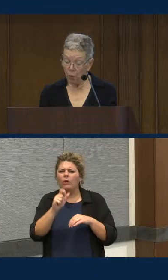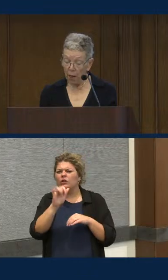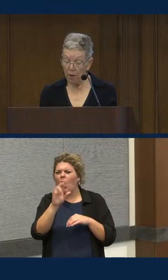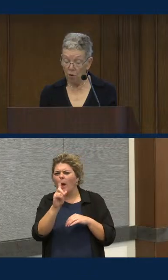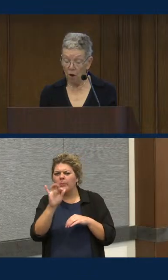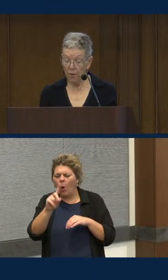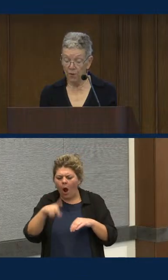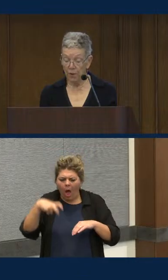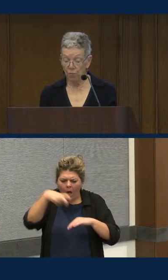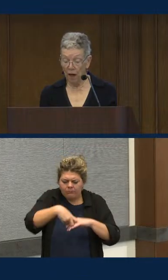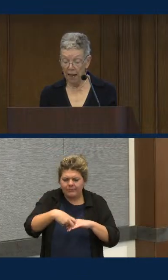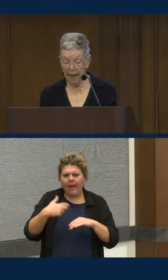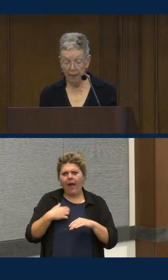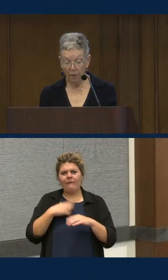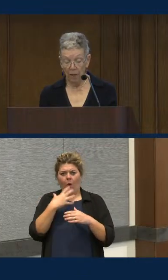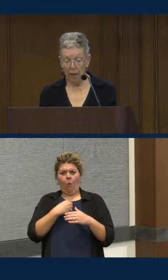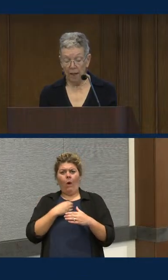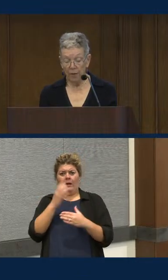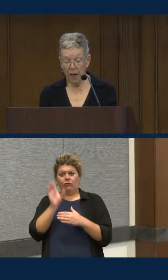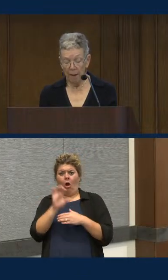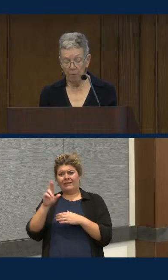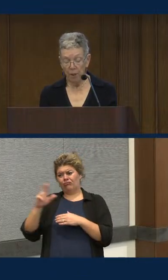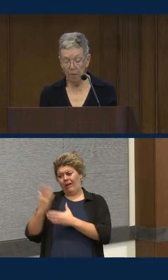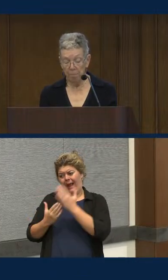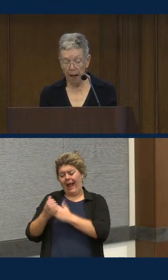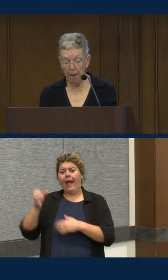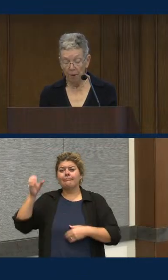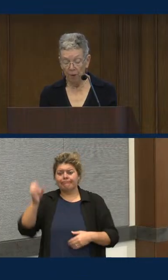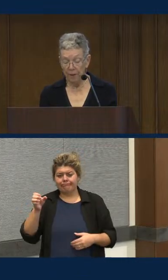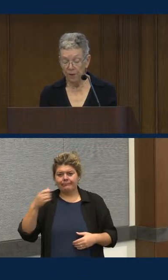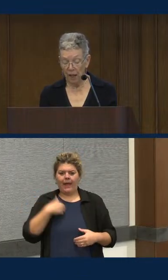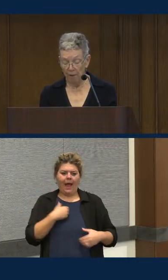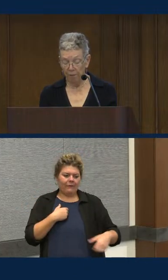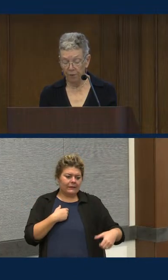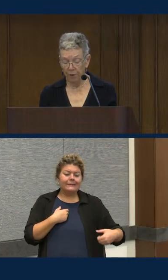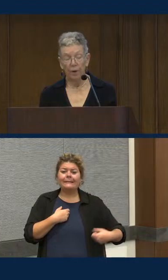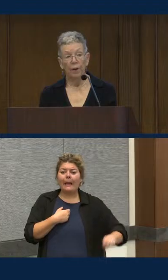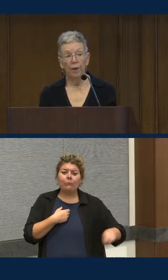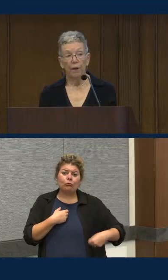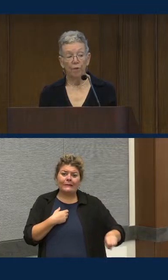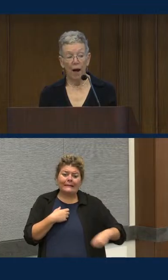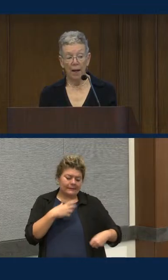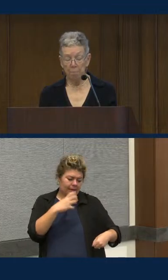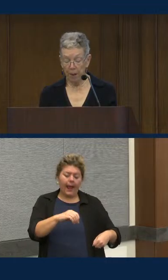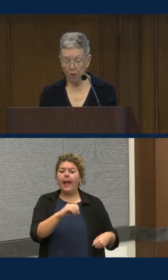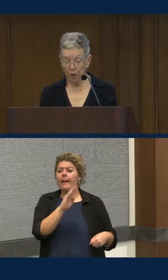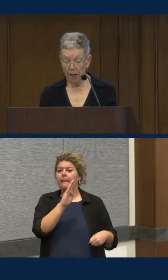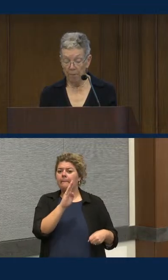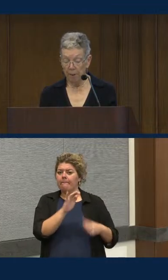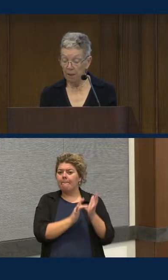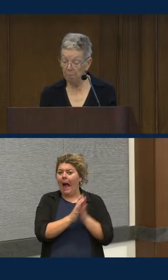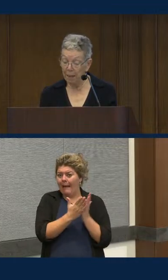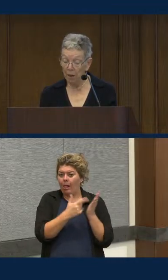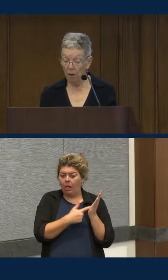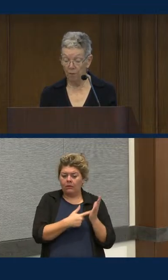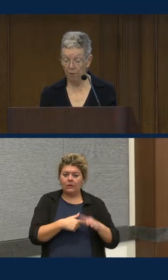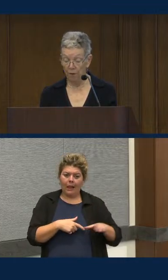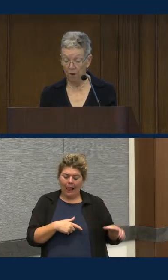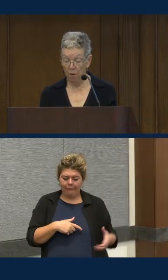right hand and a tambourine and bible in his left. Frank pictured him in the middle of